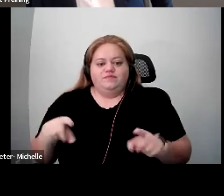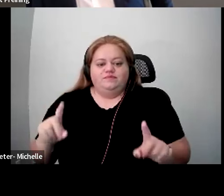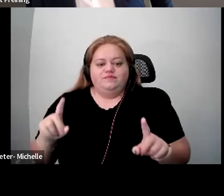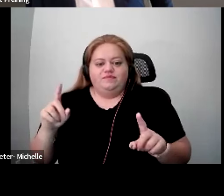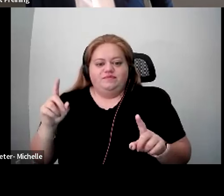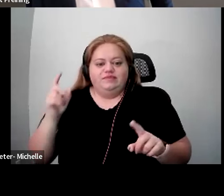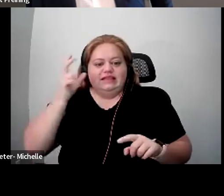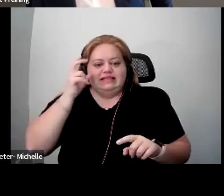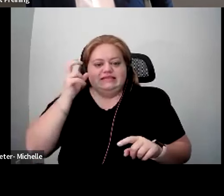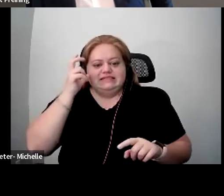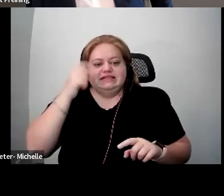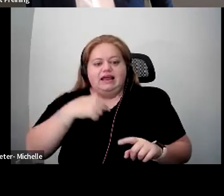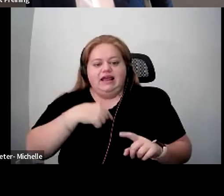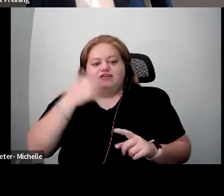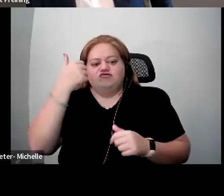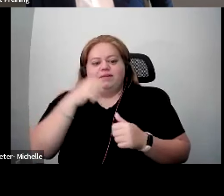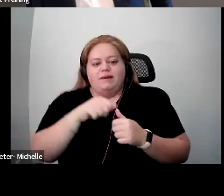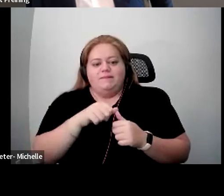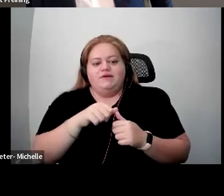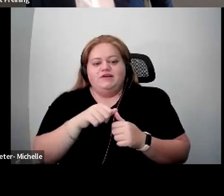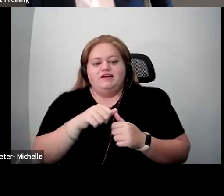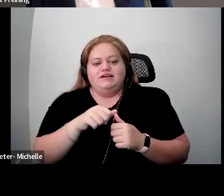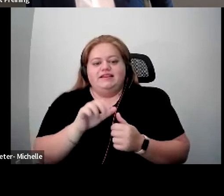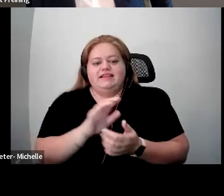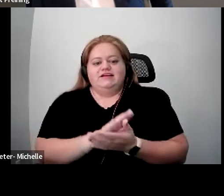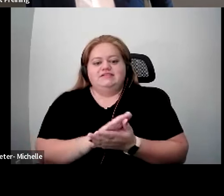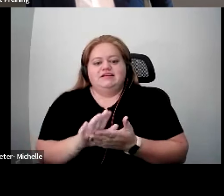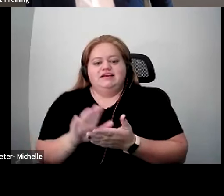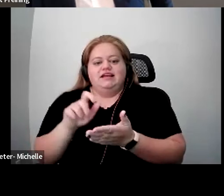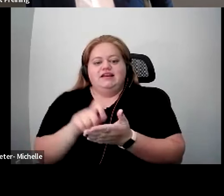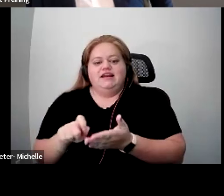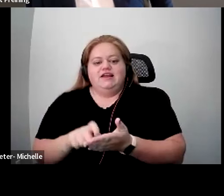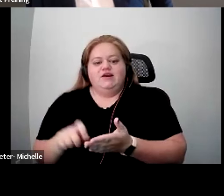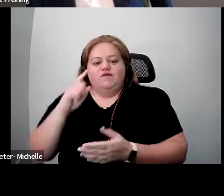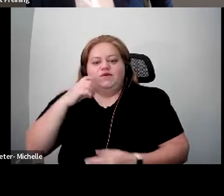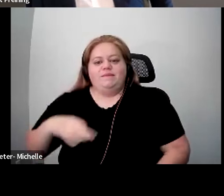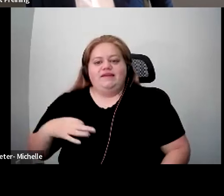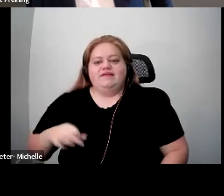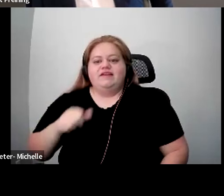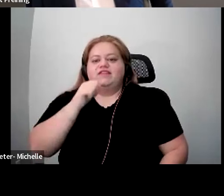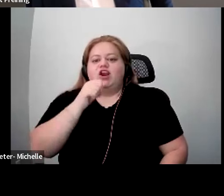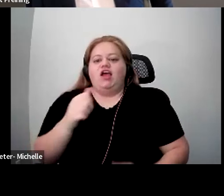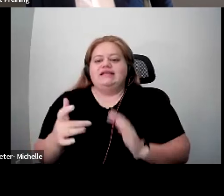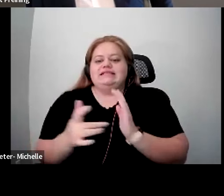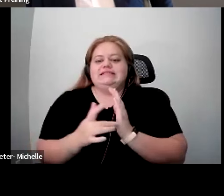remembered there's nice notes for the benefit of the non-technical audience members that I should make.